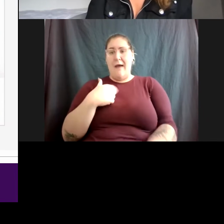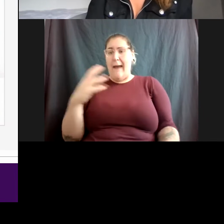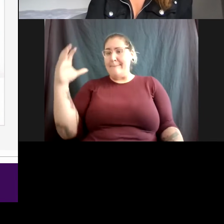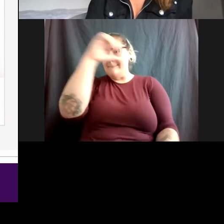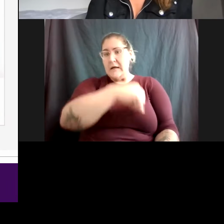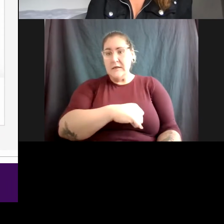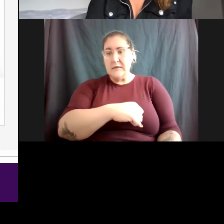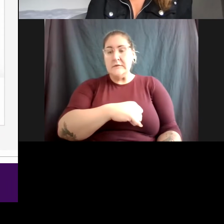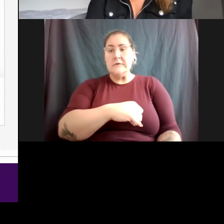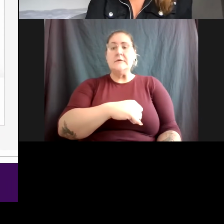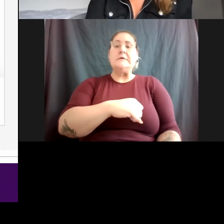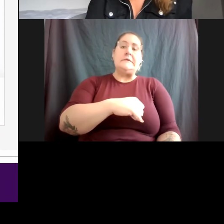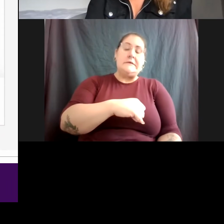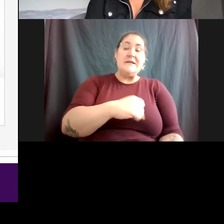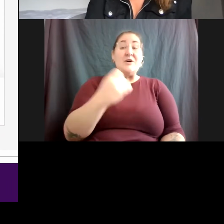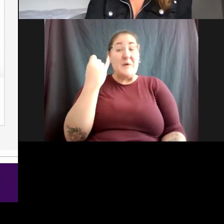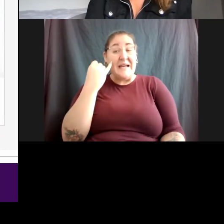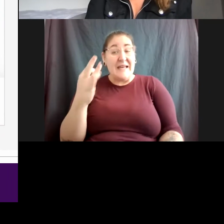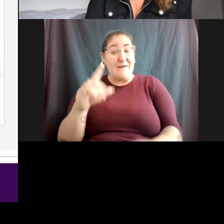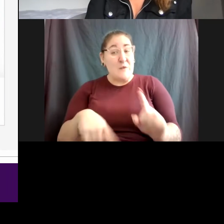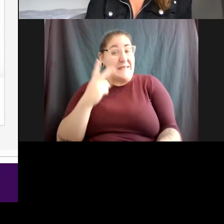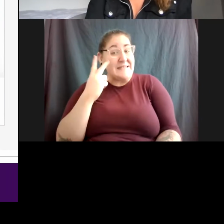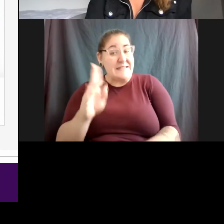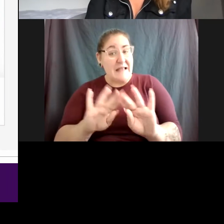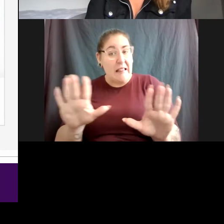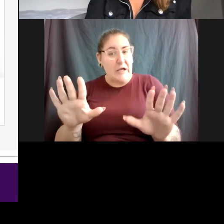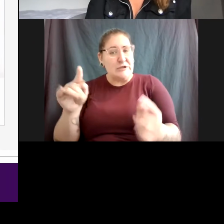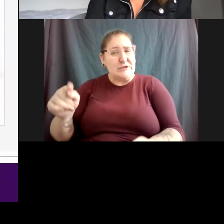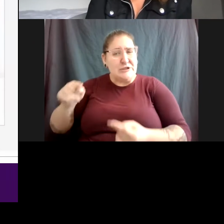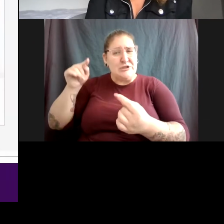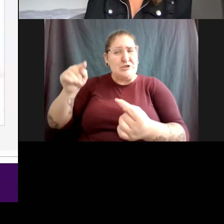for someone who has low vision, who may struggle to see these things. Or someone who